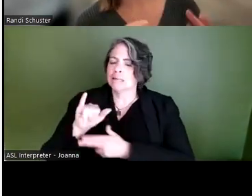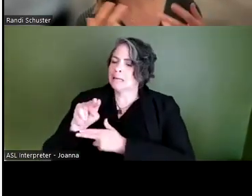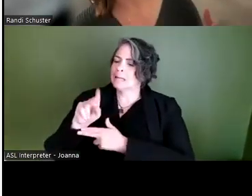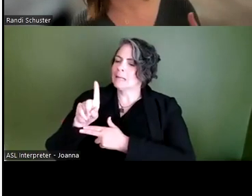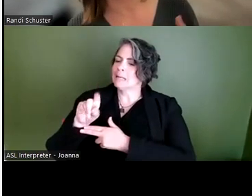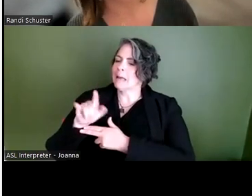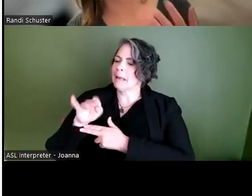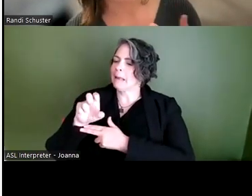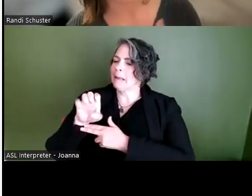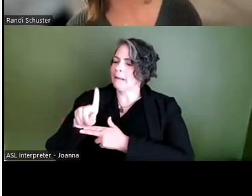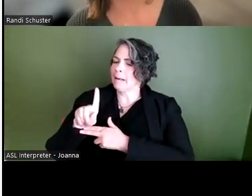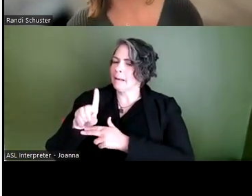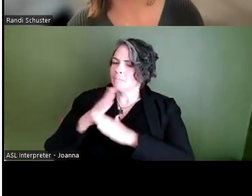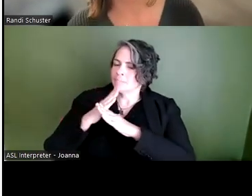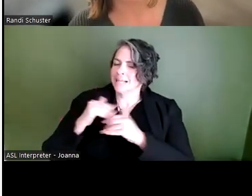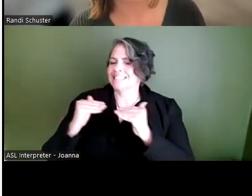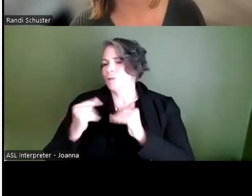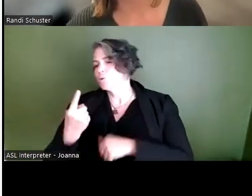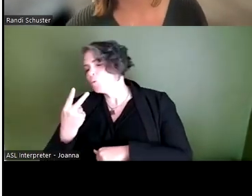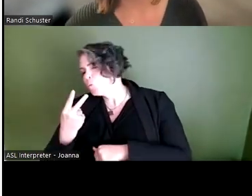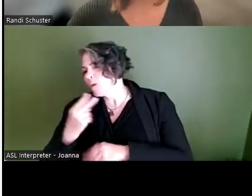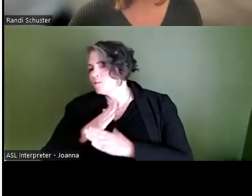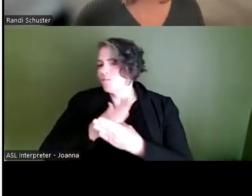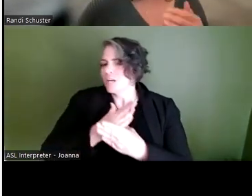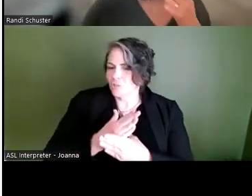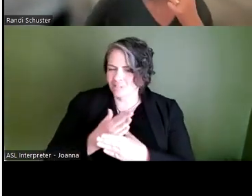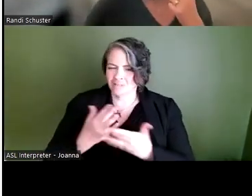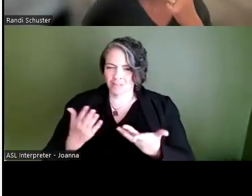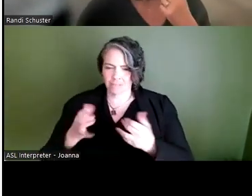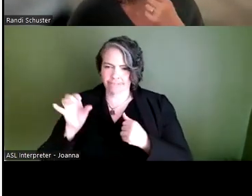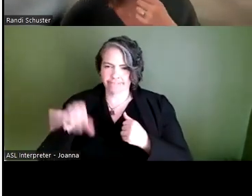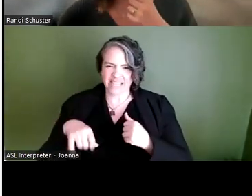two intervention," all of these terms you might hear. And so essentially this is a